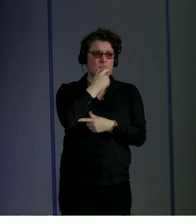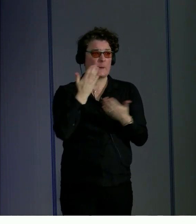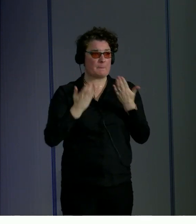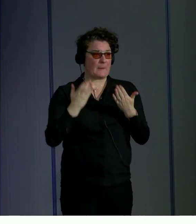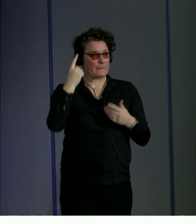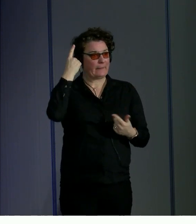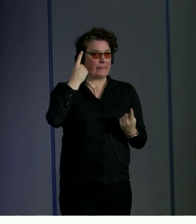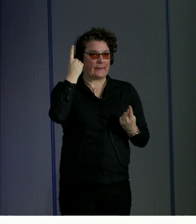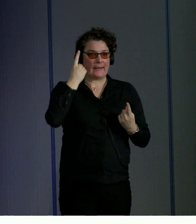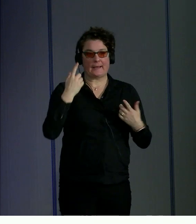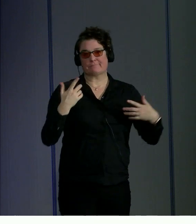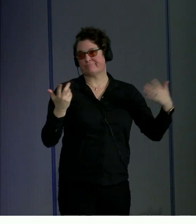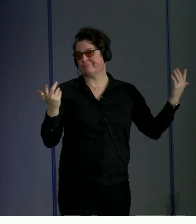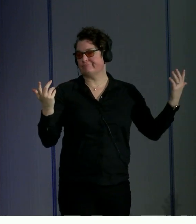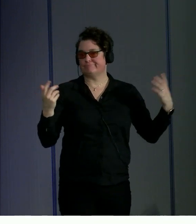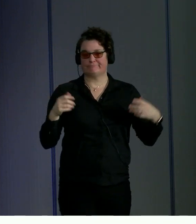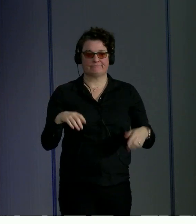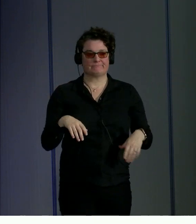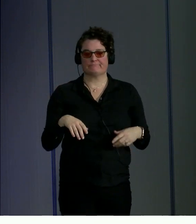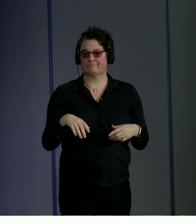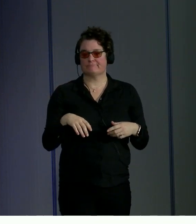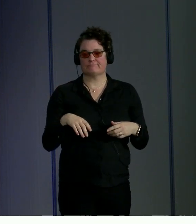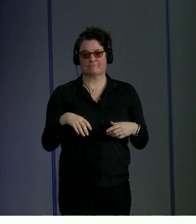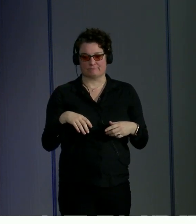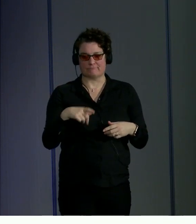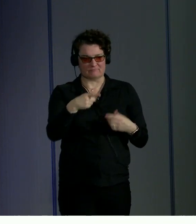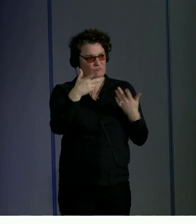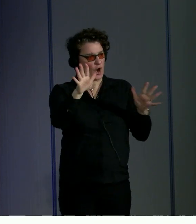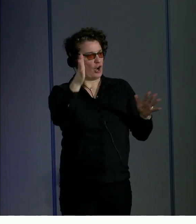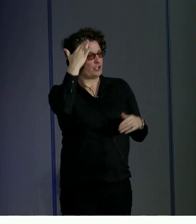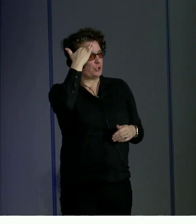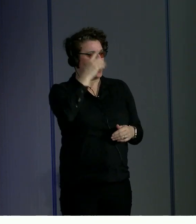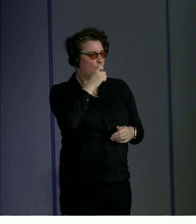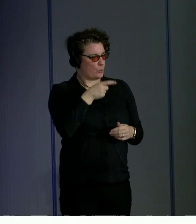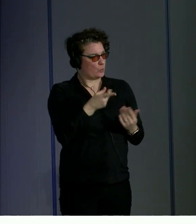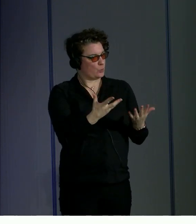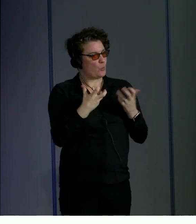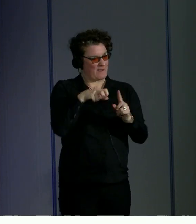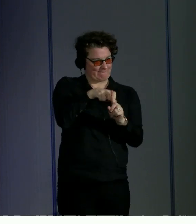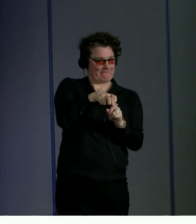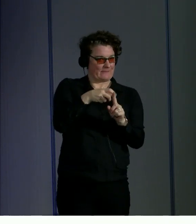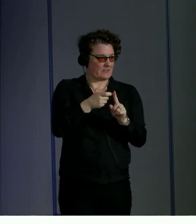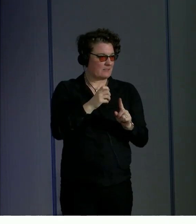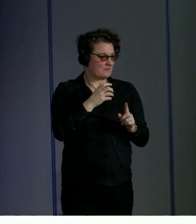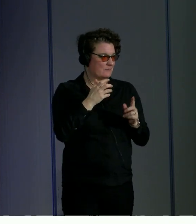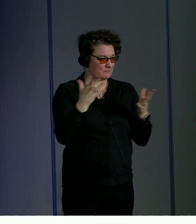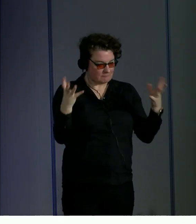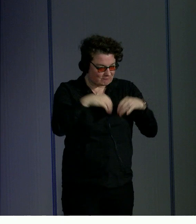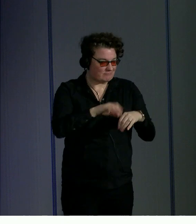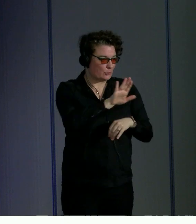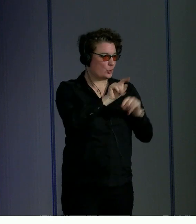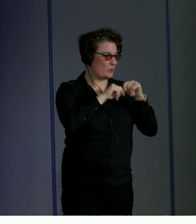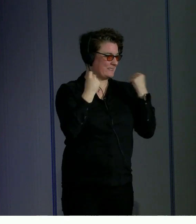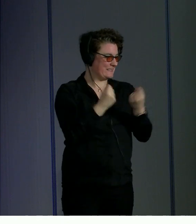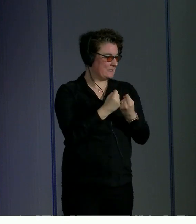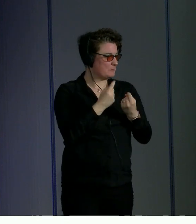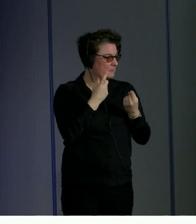you know what that -- who you like on your team to be representing the most diversity. When you